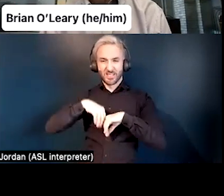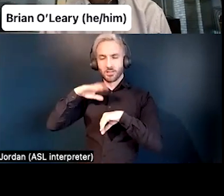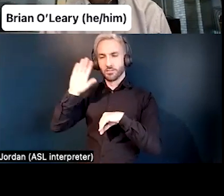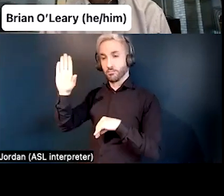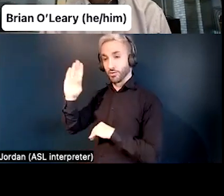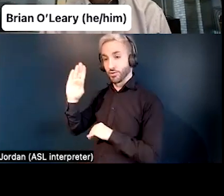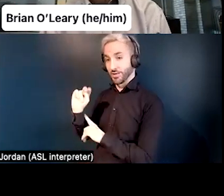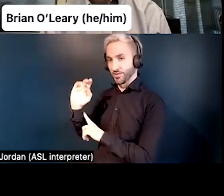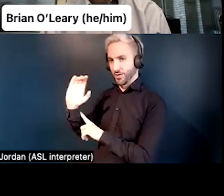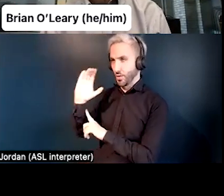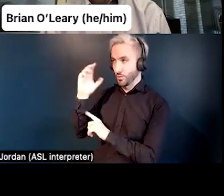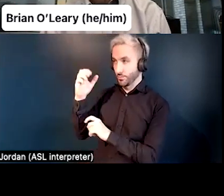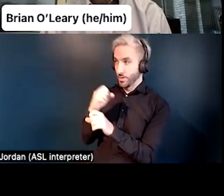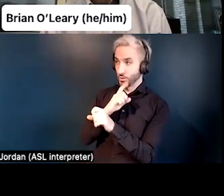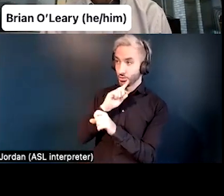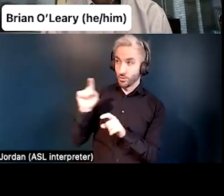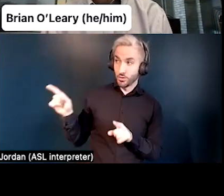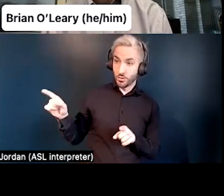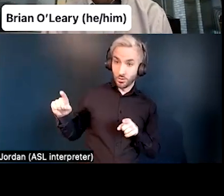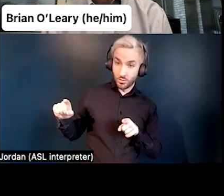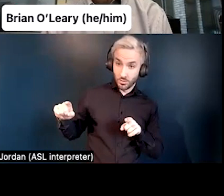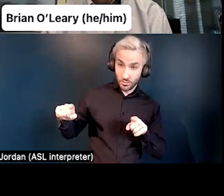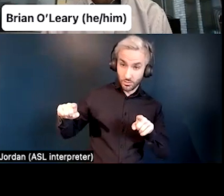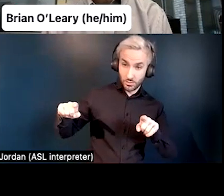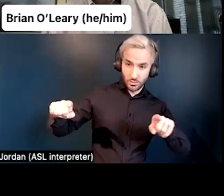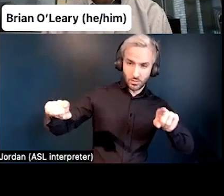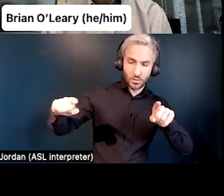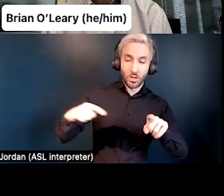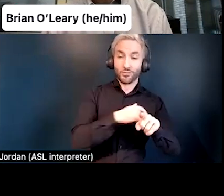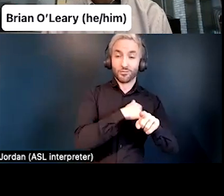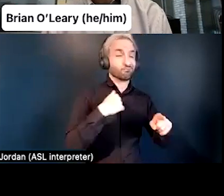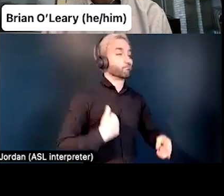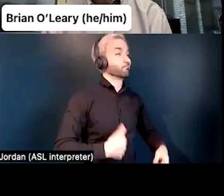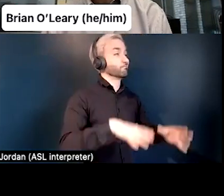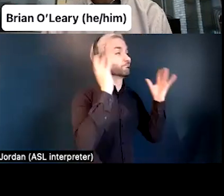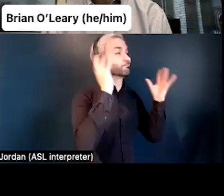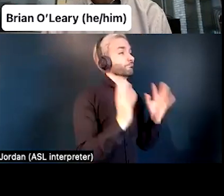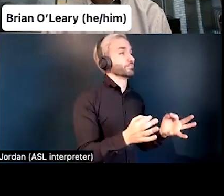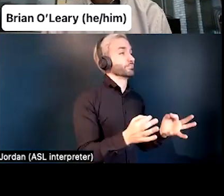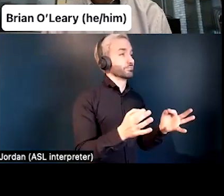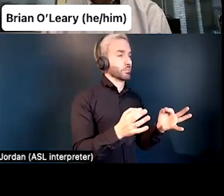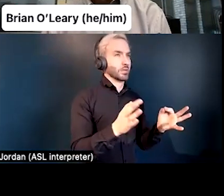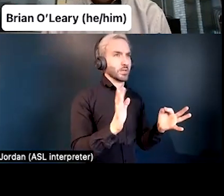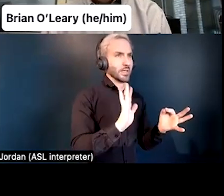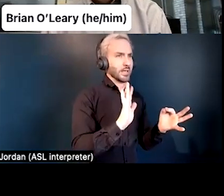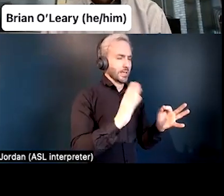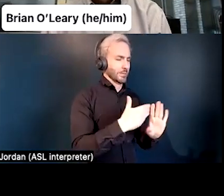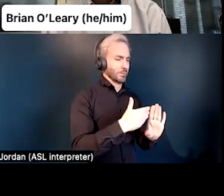There's no decision that we make that doesn't start by first talking to folks